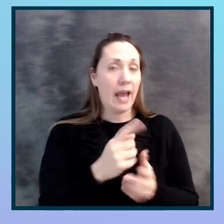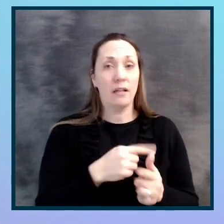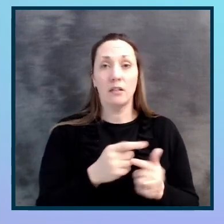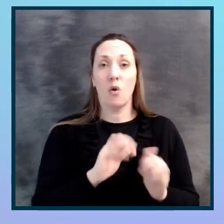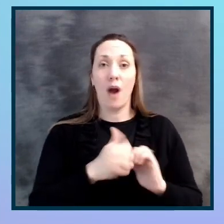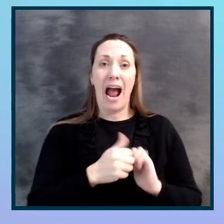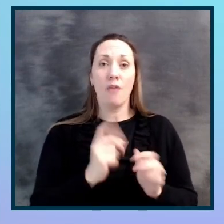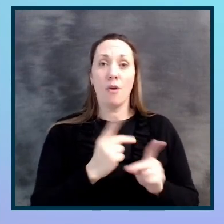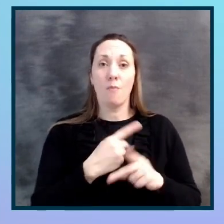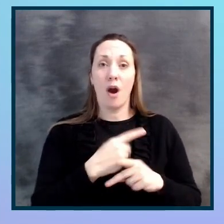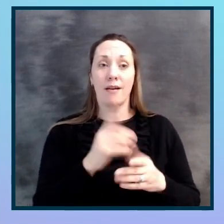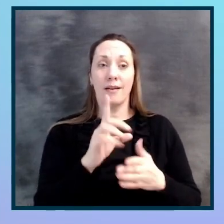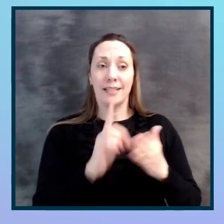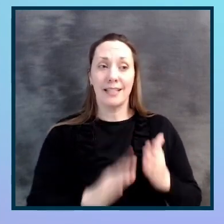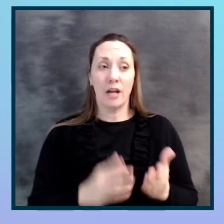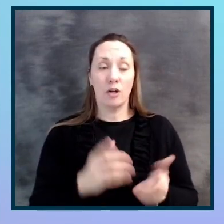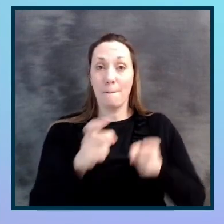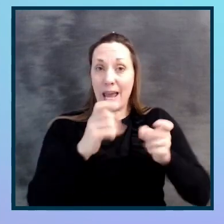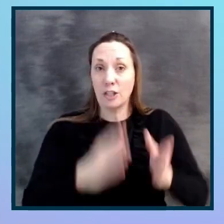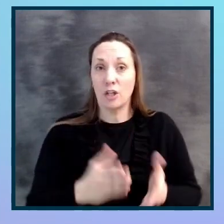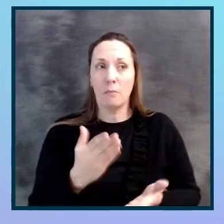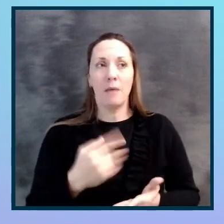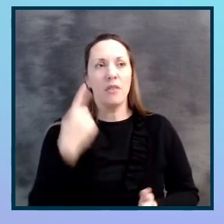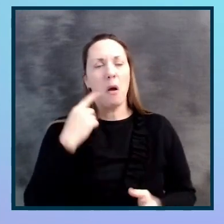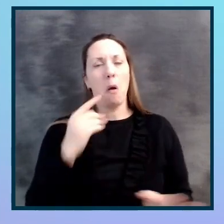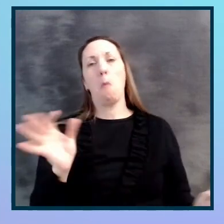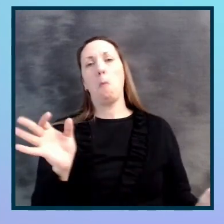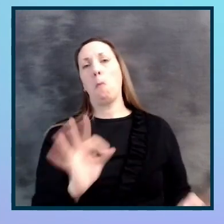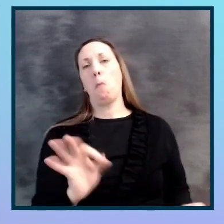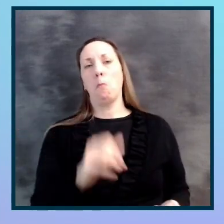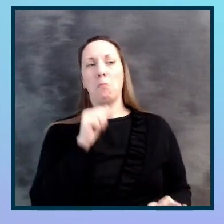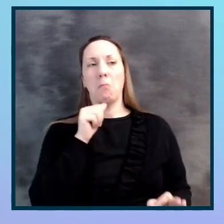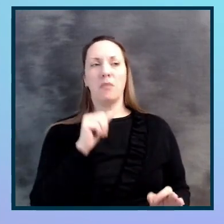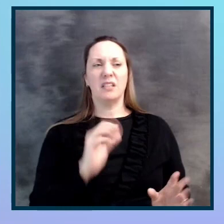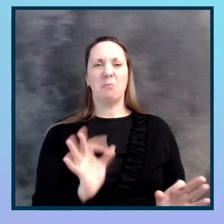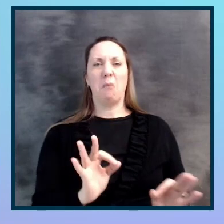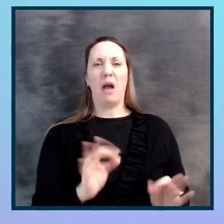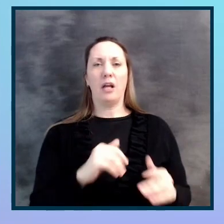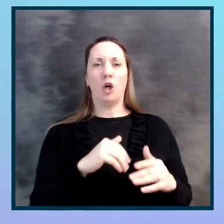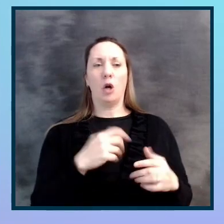may have otherwise thought of as like a very minor, accessibility issue that they can brush over,